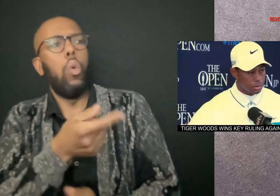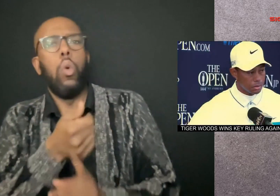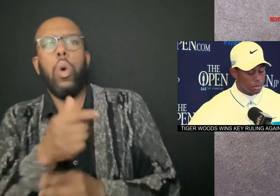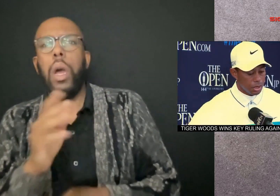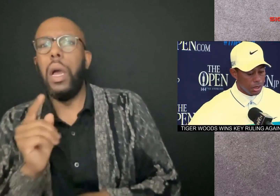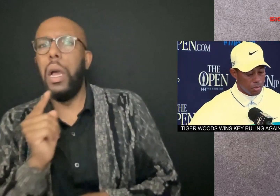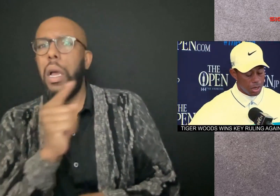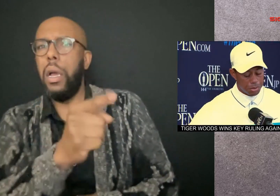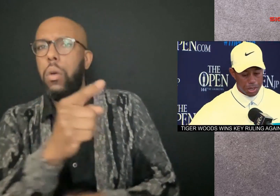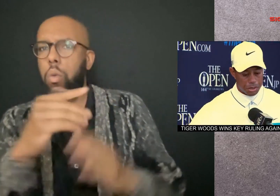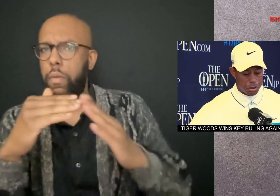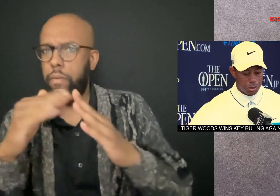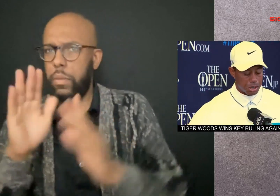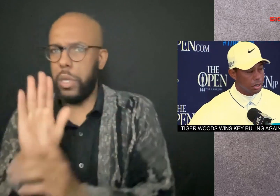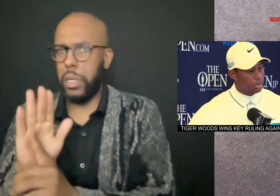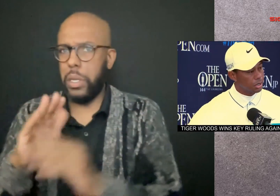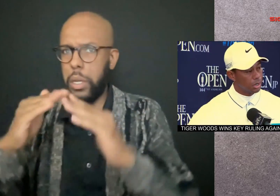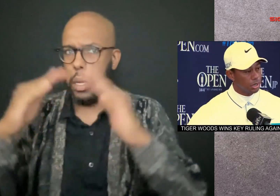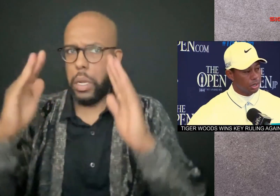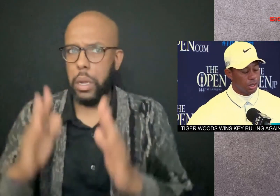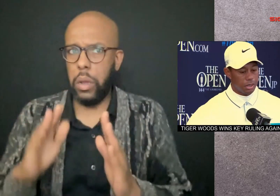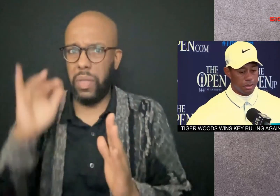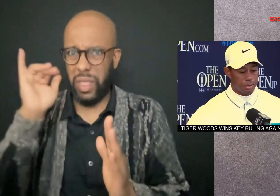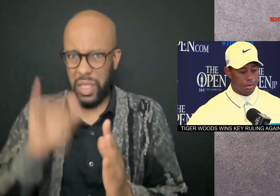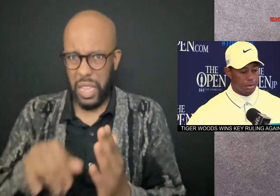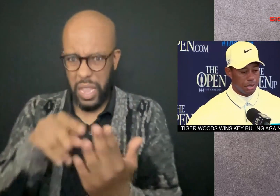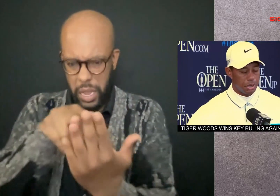Hermann said Woods had her kicked out of his house,